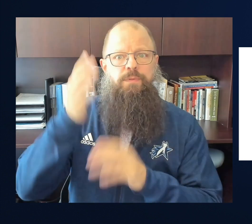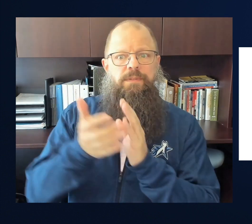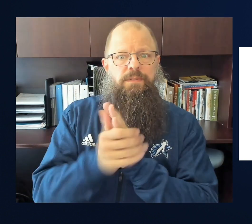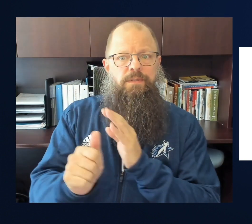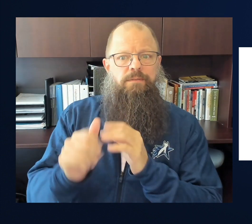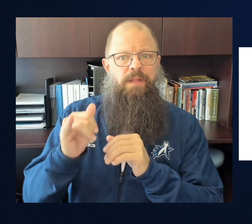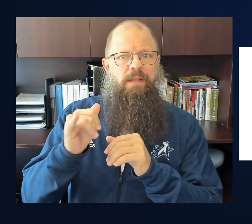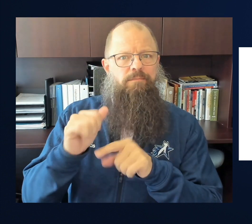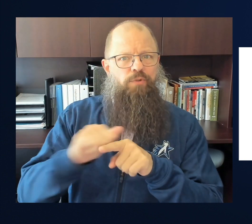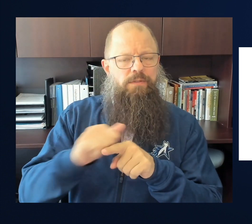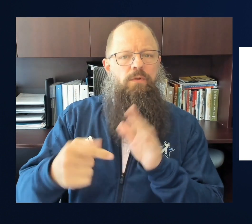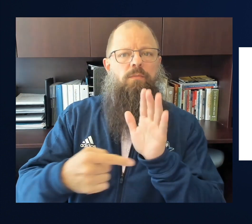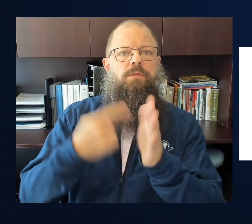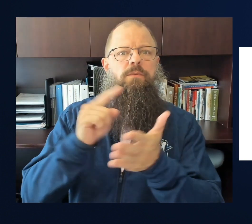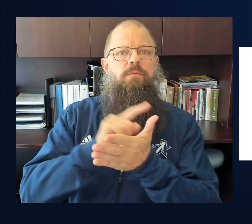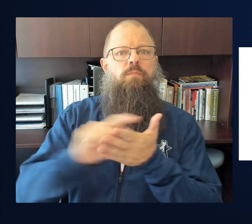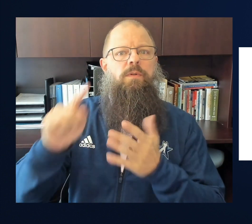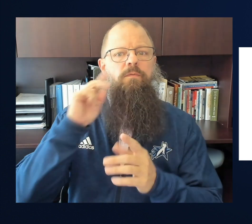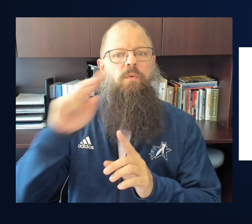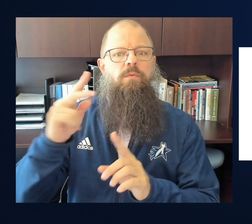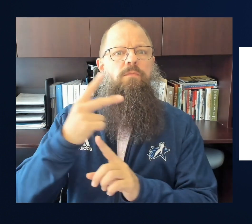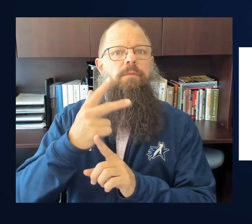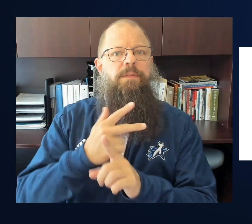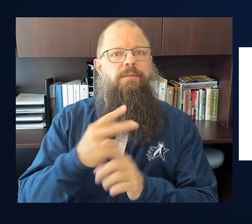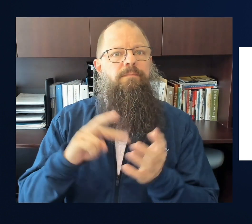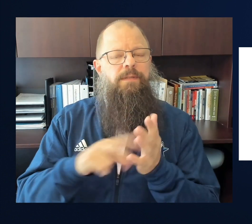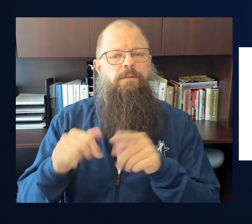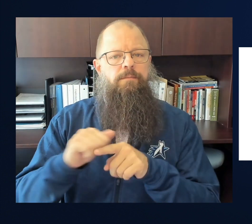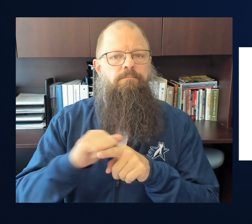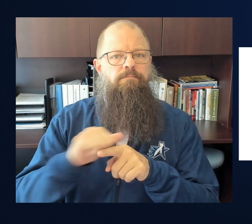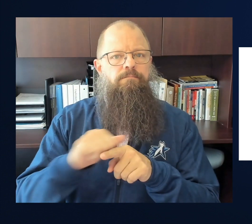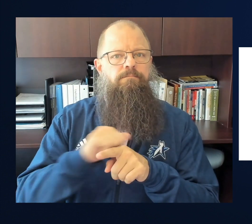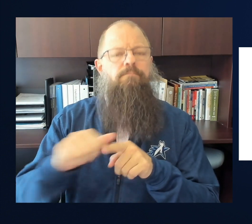For example, "the employee will improve his presentation skills by practicing once a